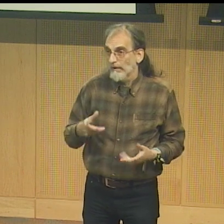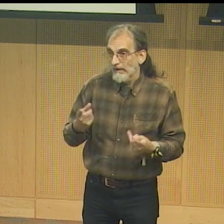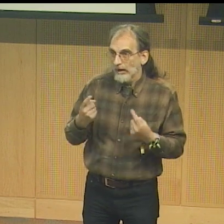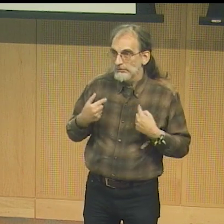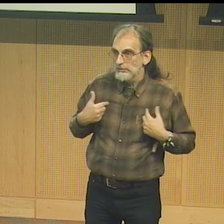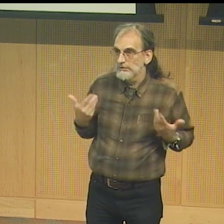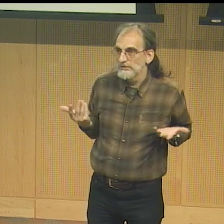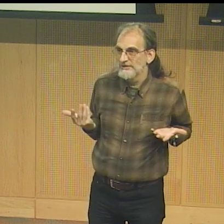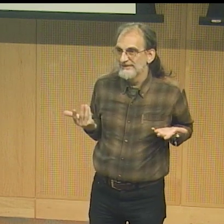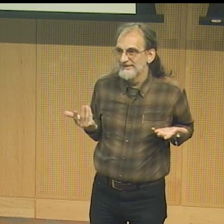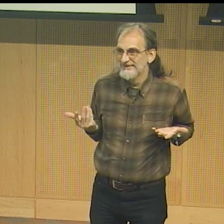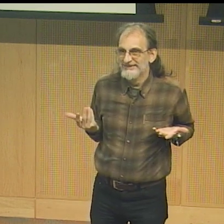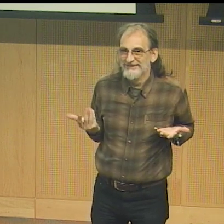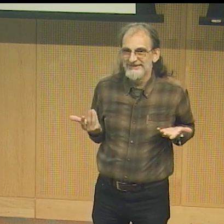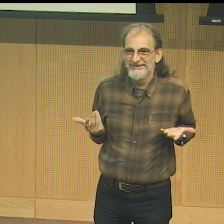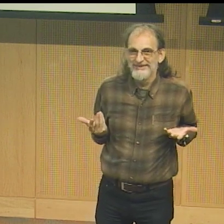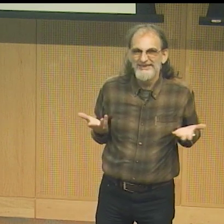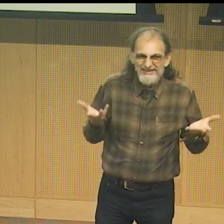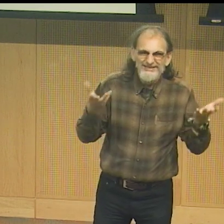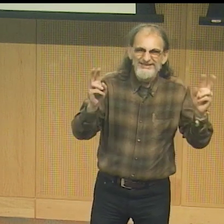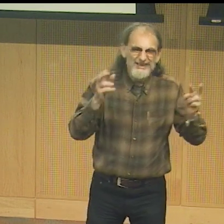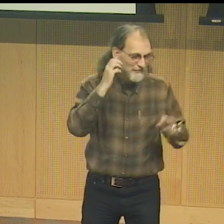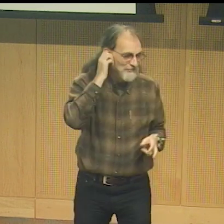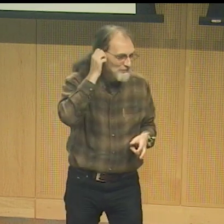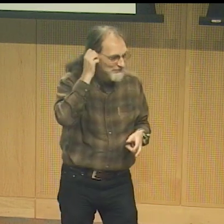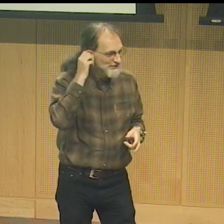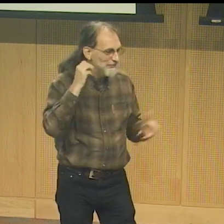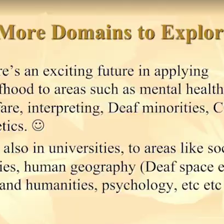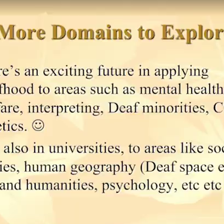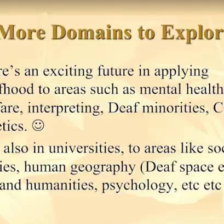We need to ask that question, we need to get that information disseminated.